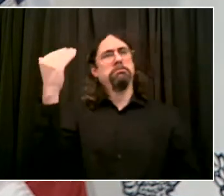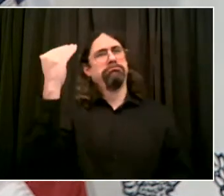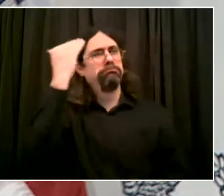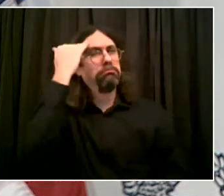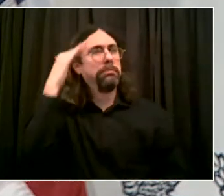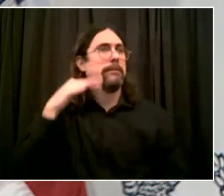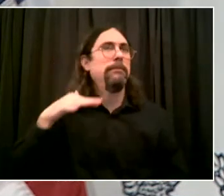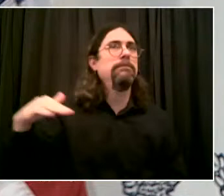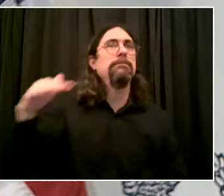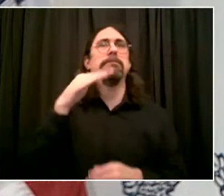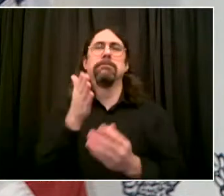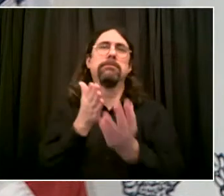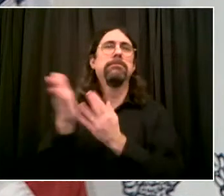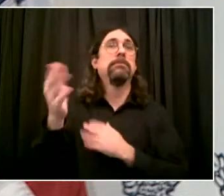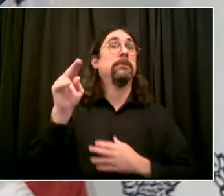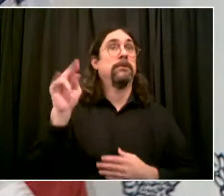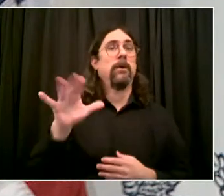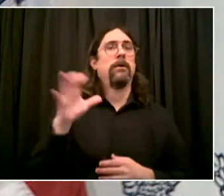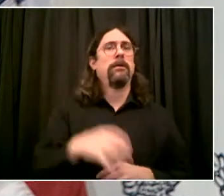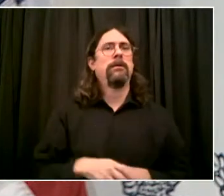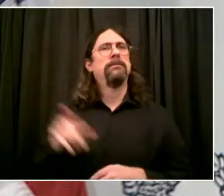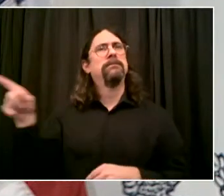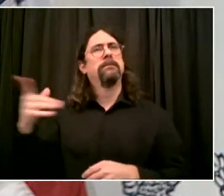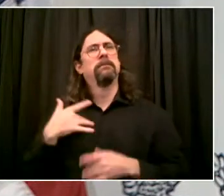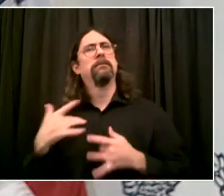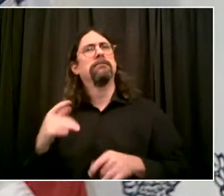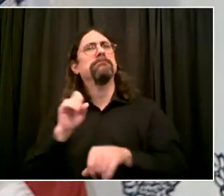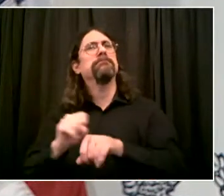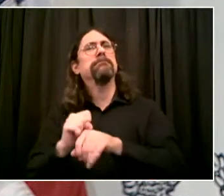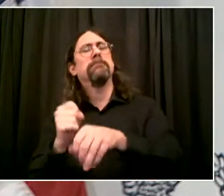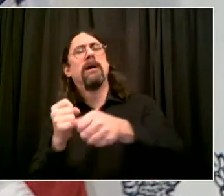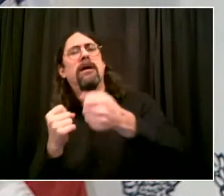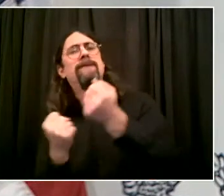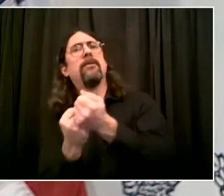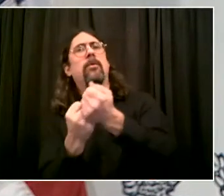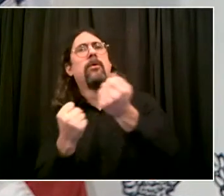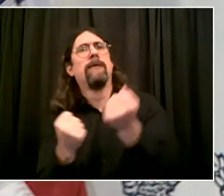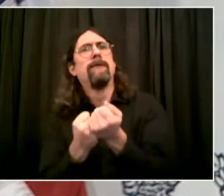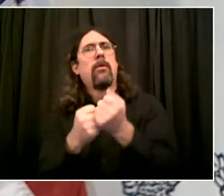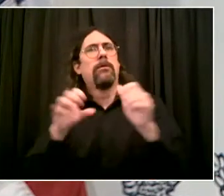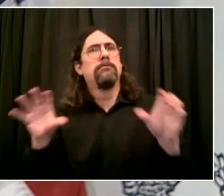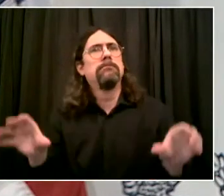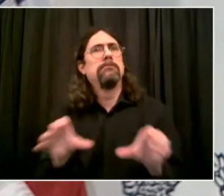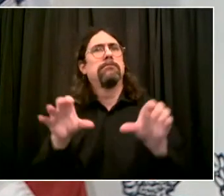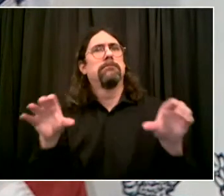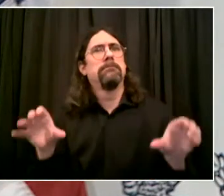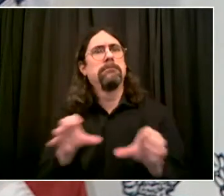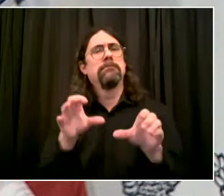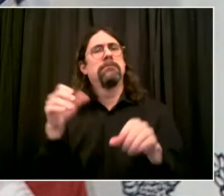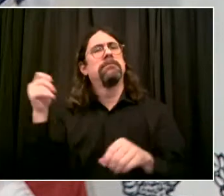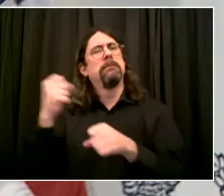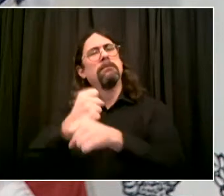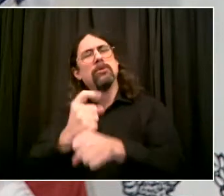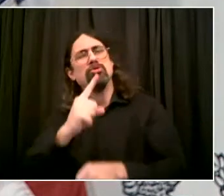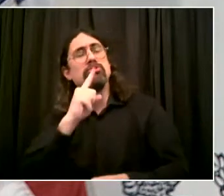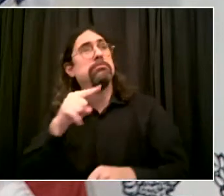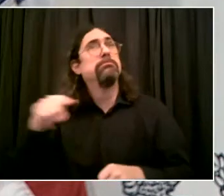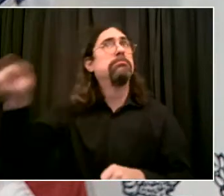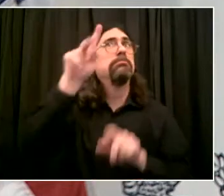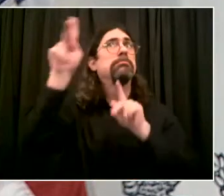ON THE PULSE OF OOUR COCOMUMNINIY T SO MANY WAYS, EXTRAORDINARY ADVOCACY WORK SHE DOES, MAKING SURE PEOPLE GET